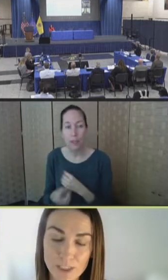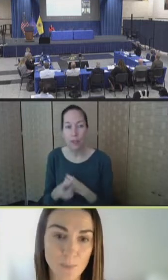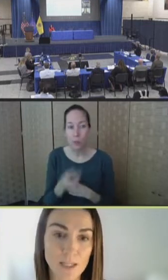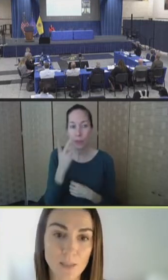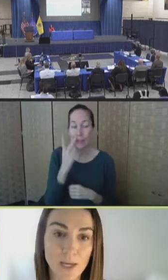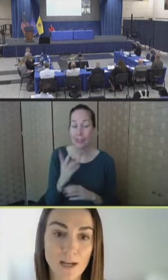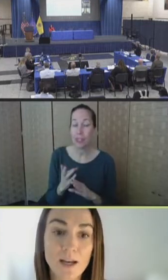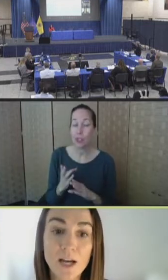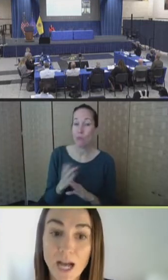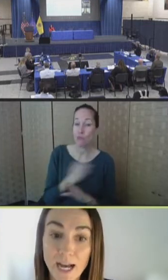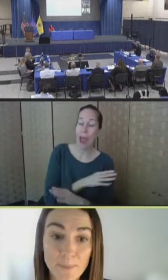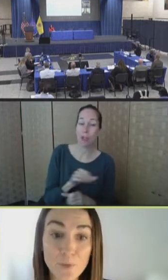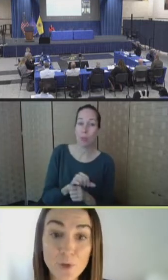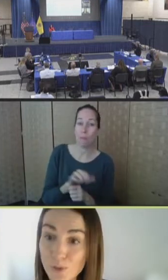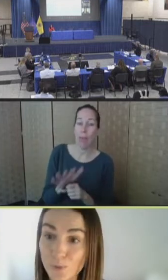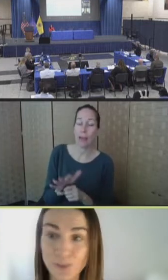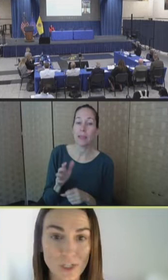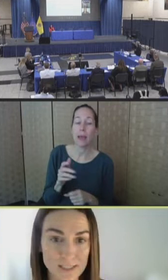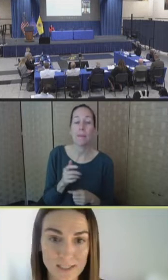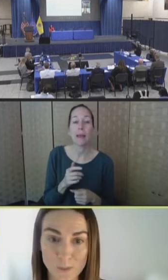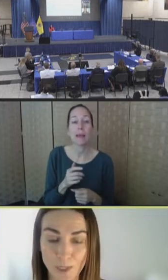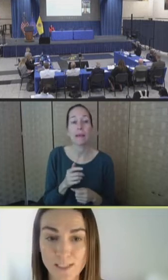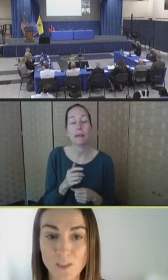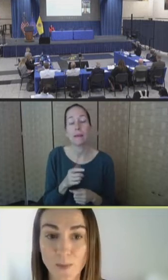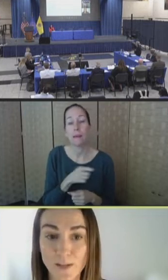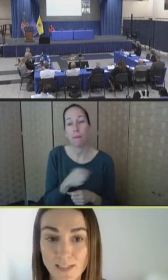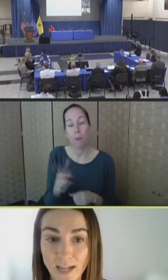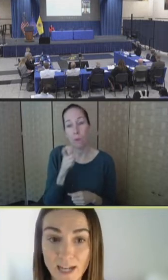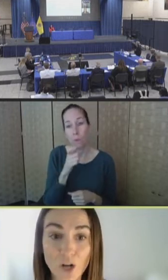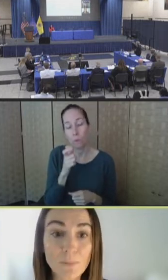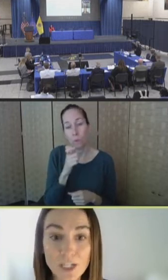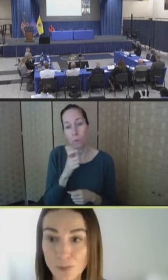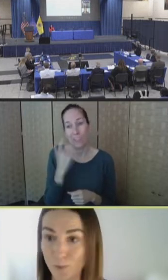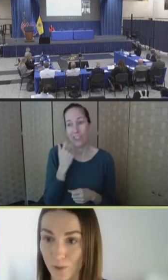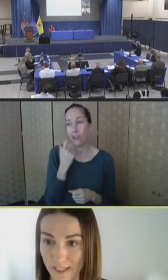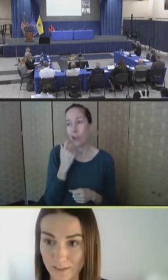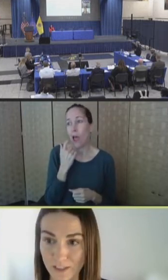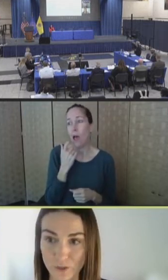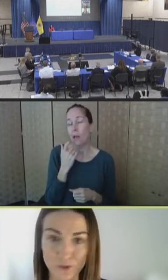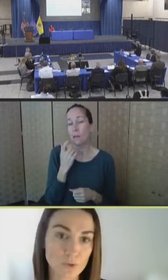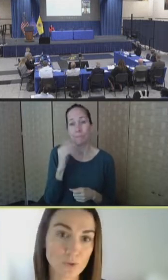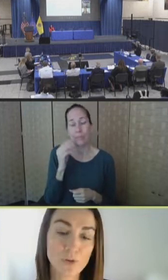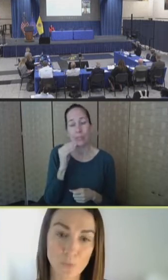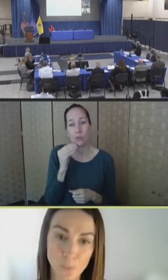the pandemic, those who had just experienced the spouse die are much more likely to report